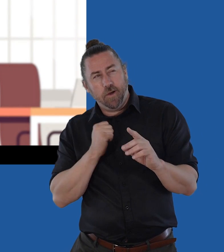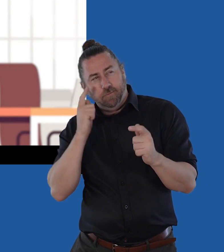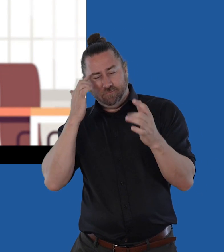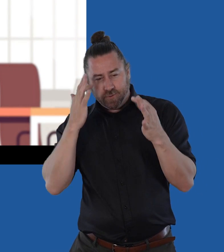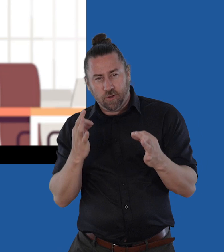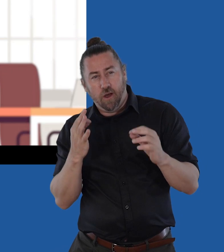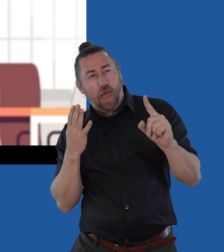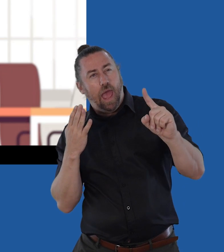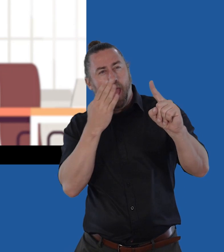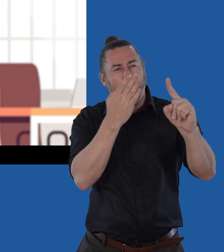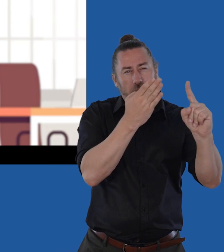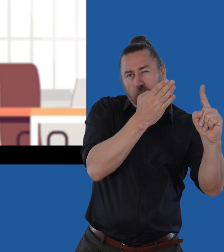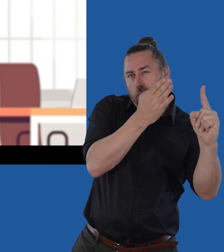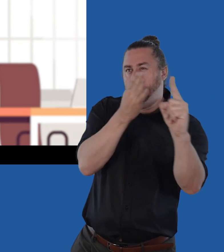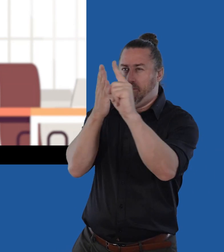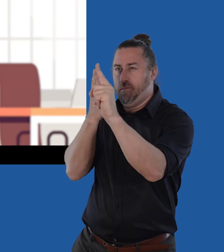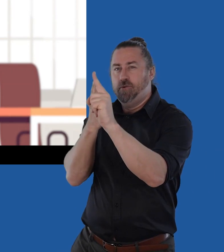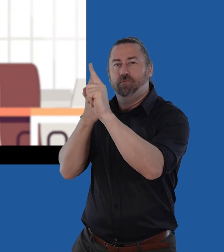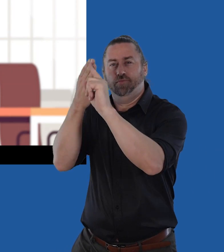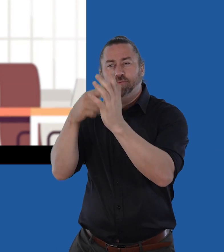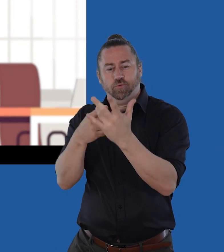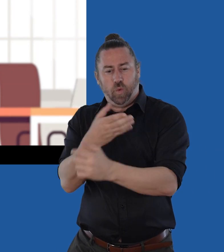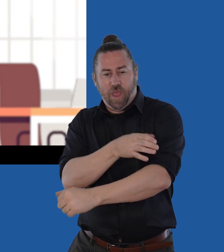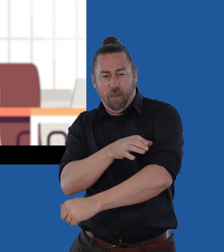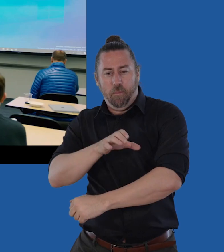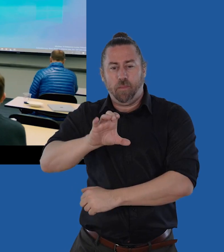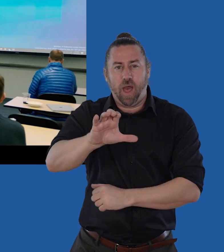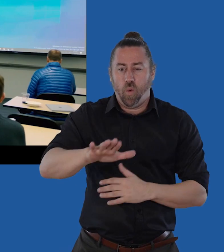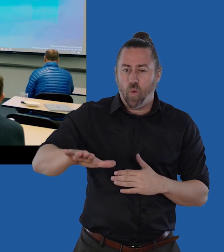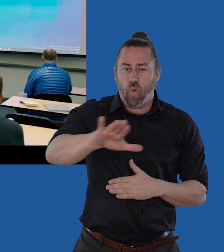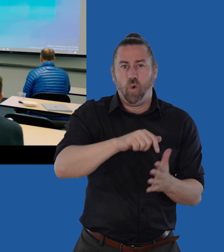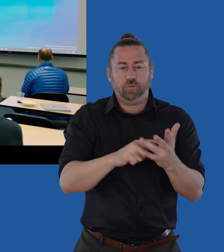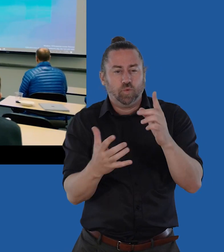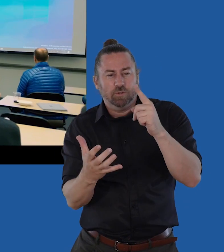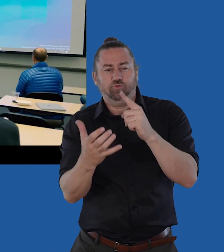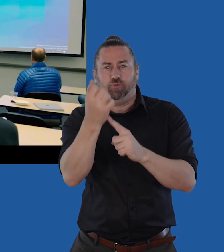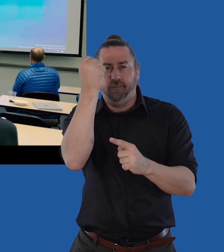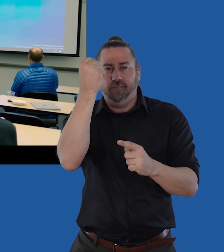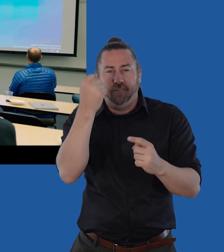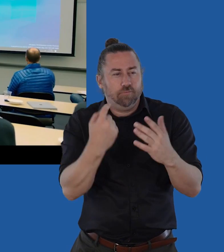"Empowering every person to achieve more." They really helped us expand the team.